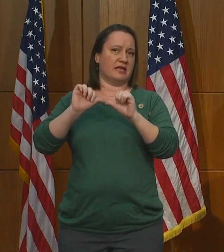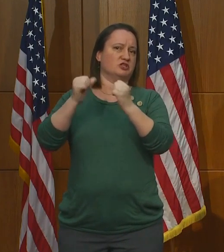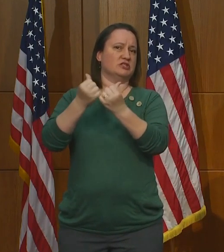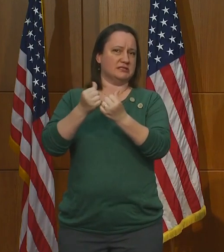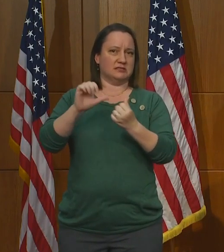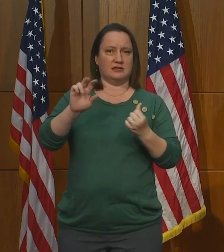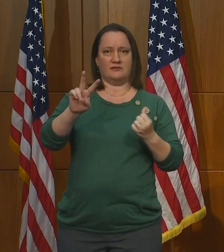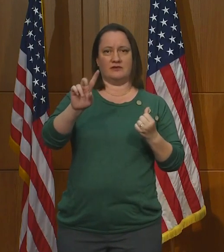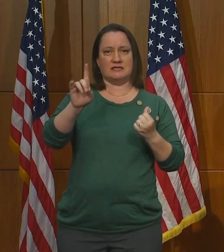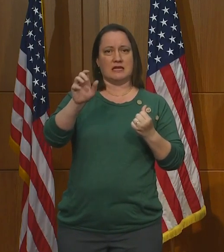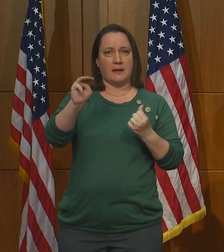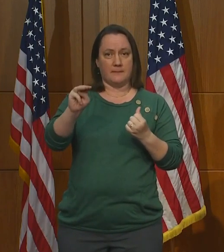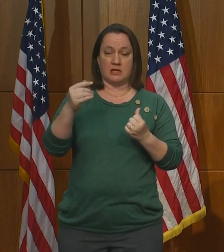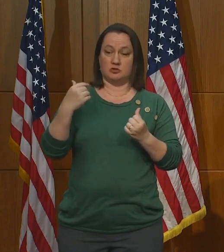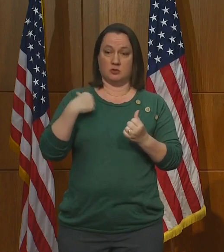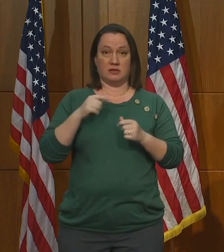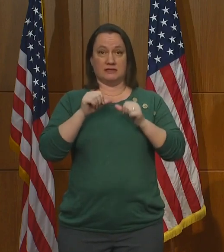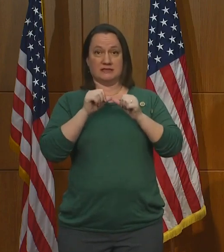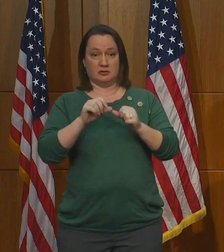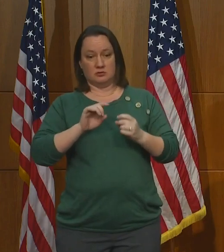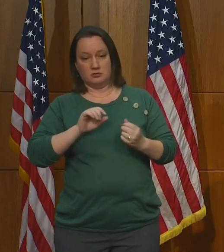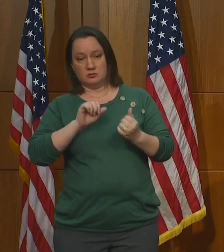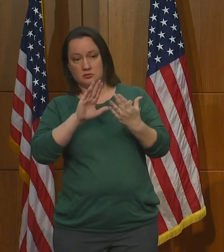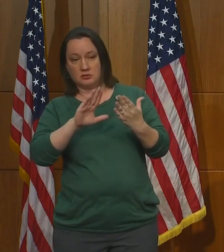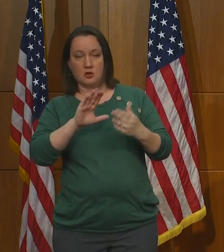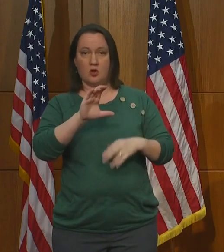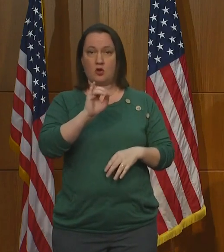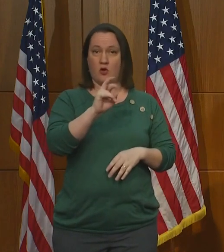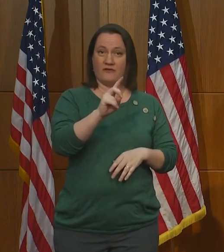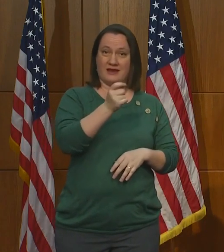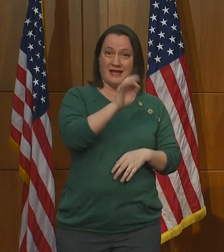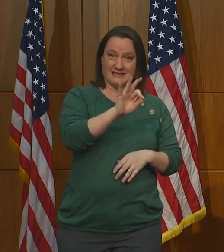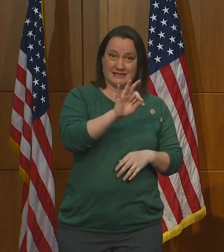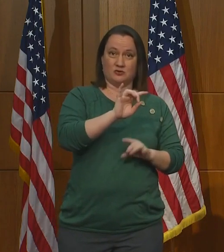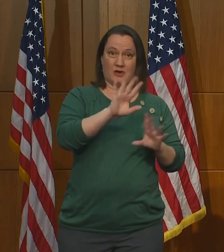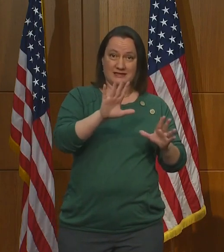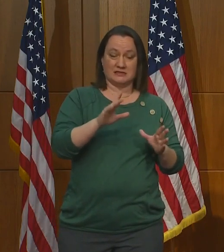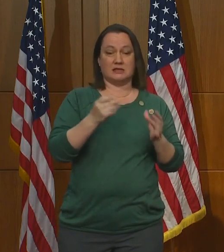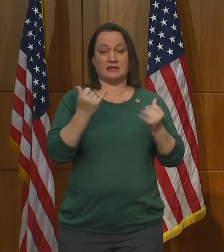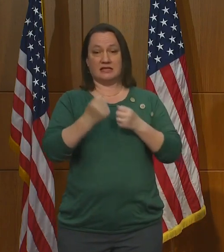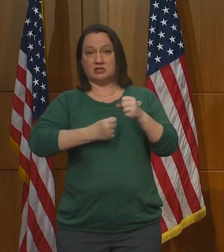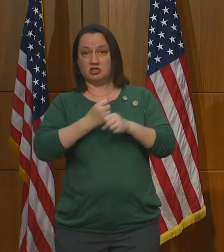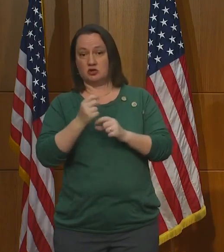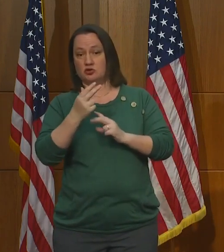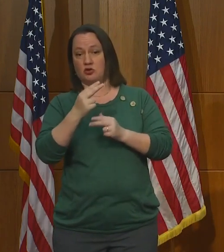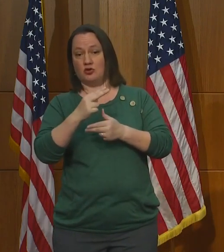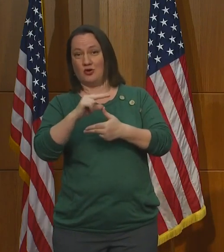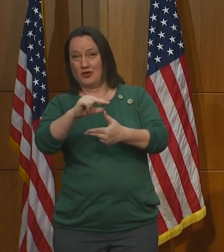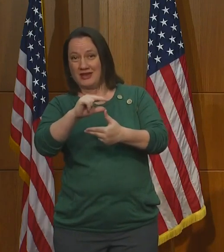WE CONTINUE TO DEAL WITH THE COVID NINETEEN CRISIS THIS